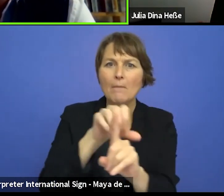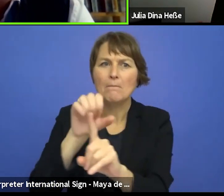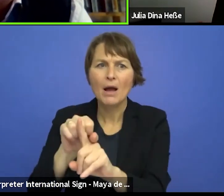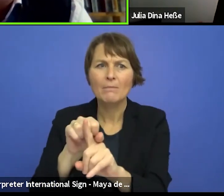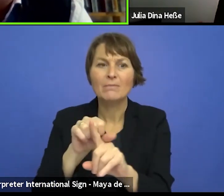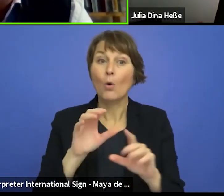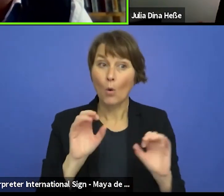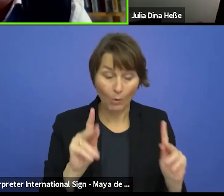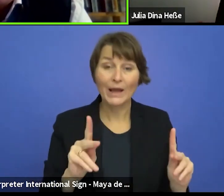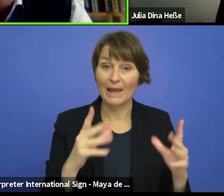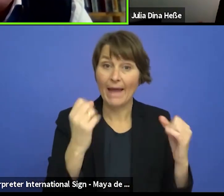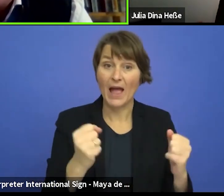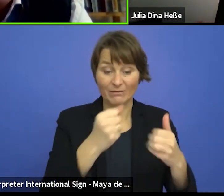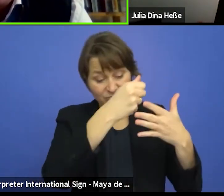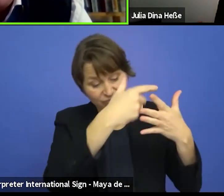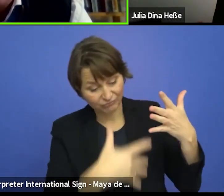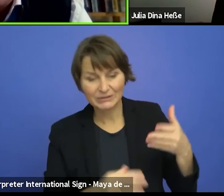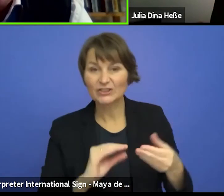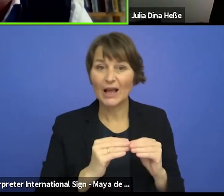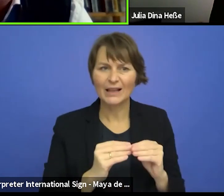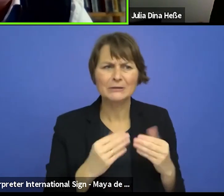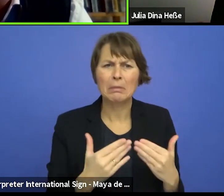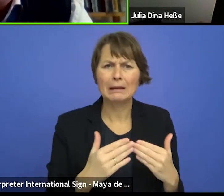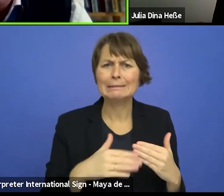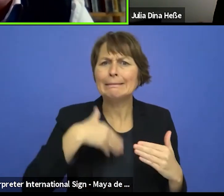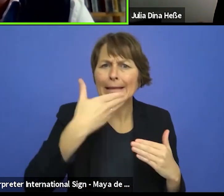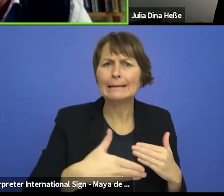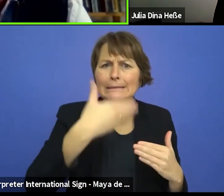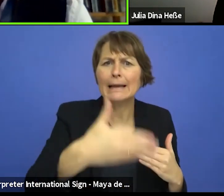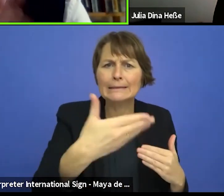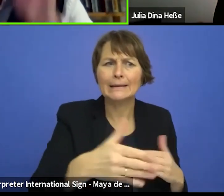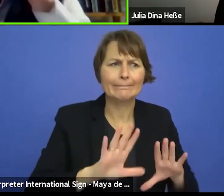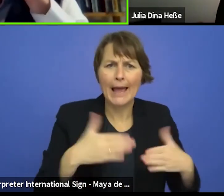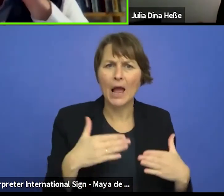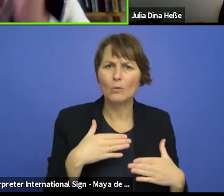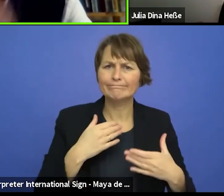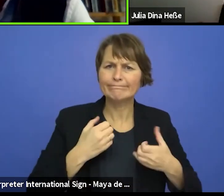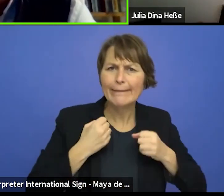I don't know for the next hour, next day and the next month and the next year. Say what comes out